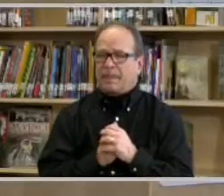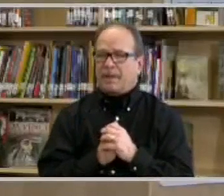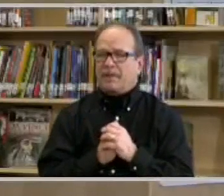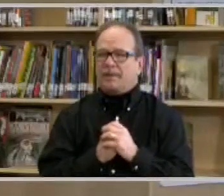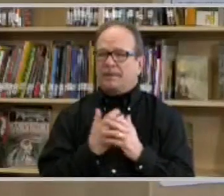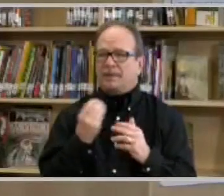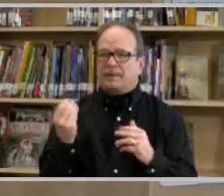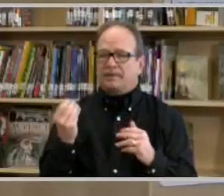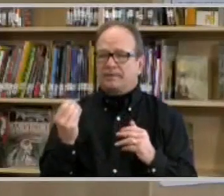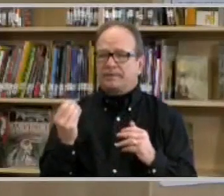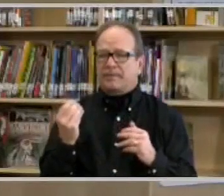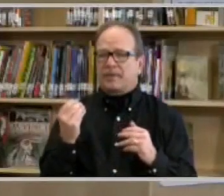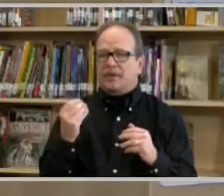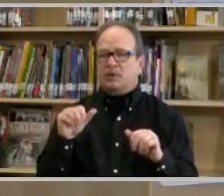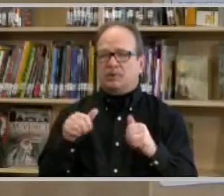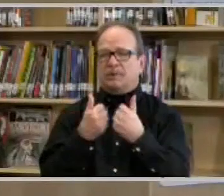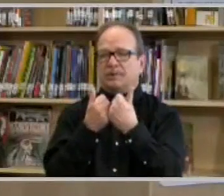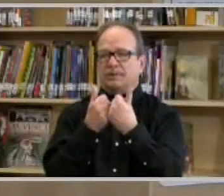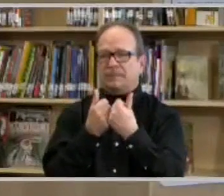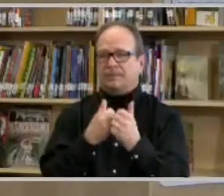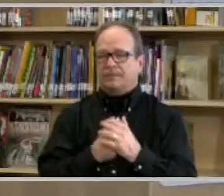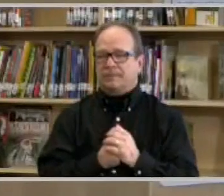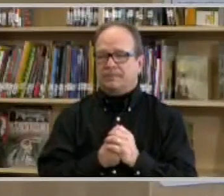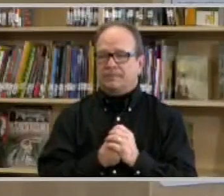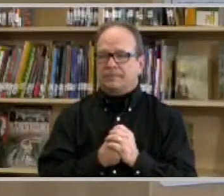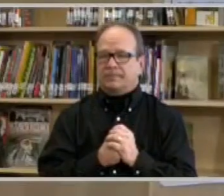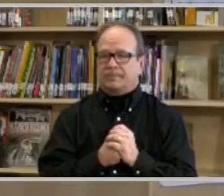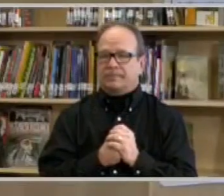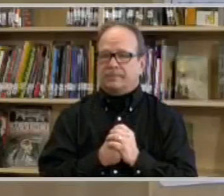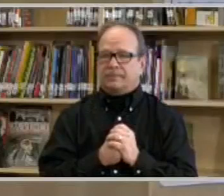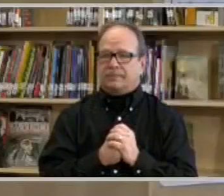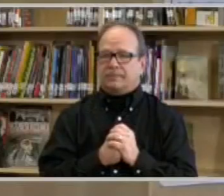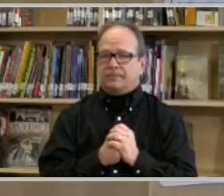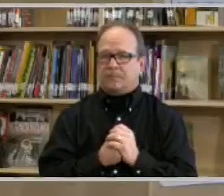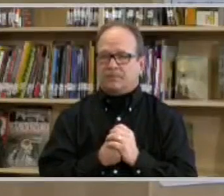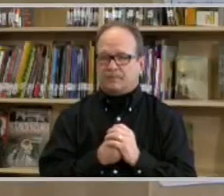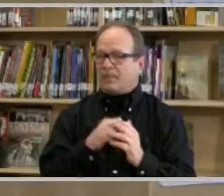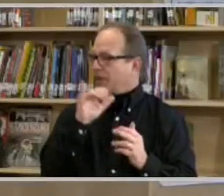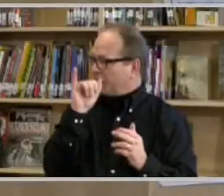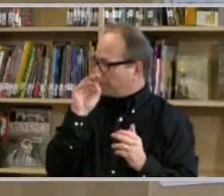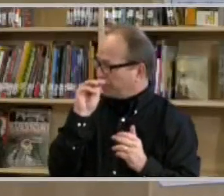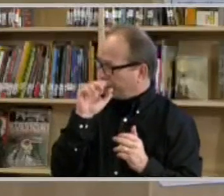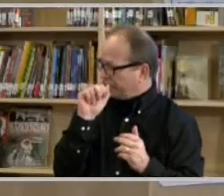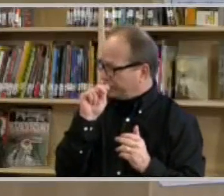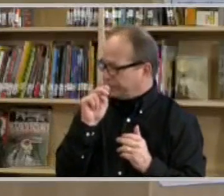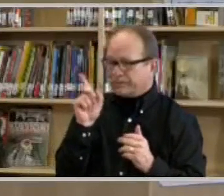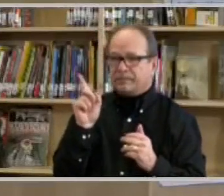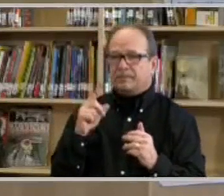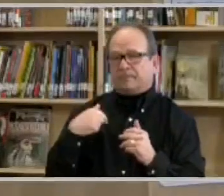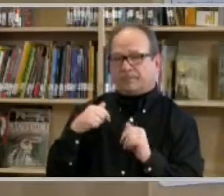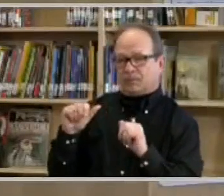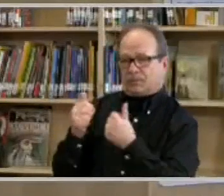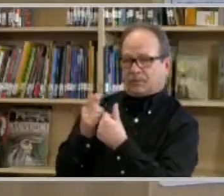THAT'S A GREAT IDEA. THOSE ARE JUST TWO PLACES AND